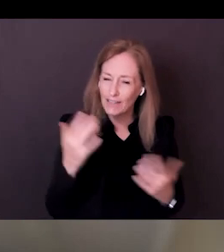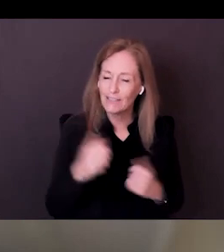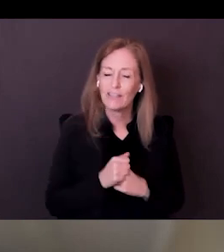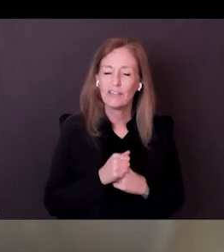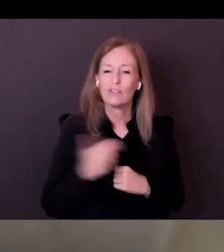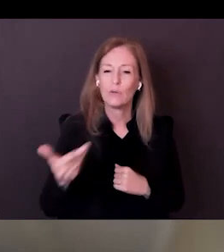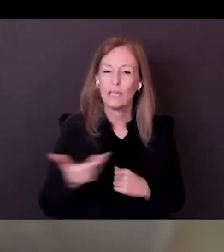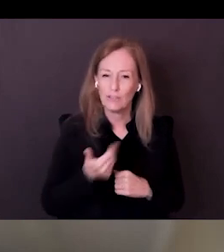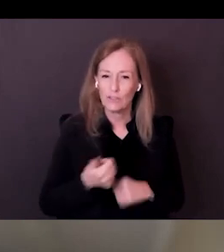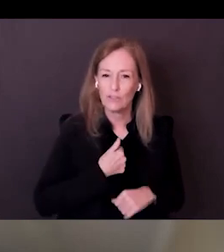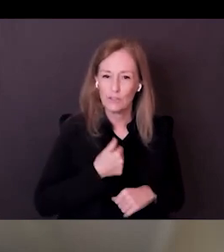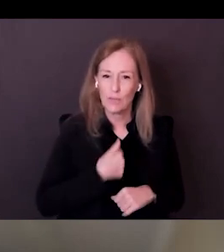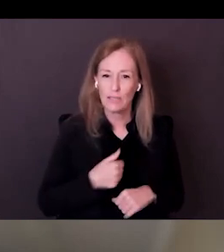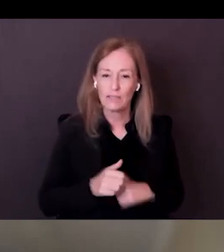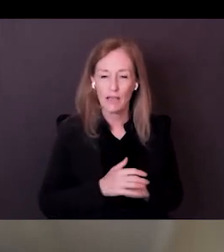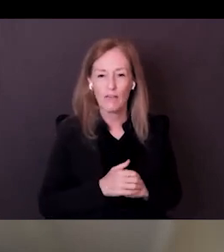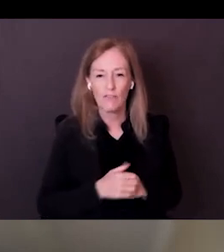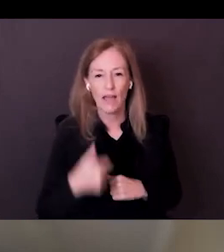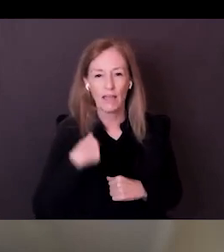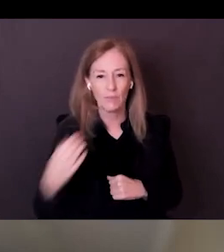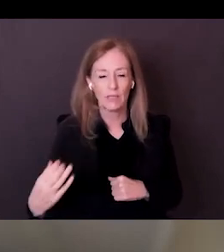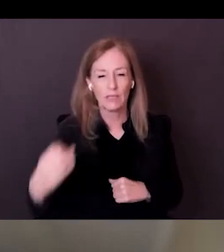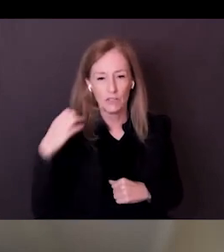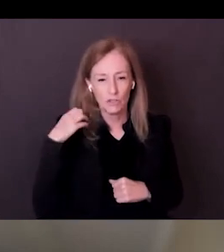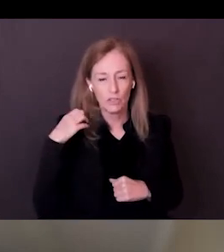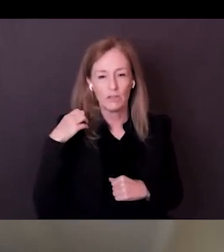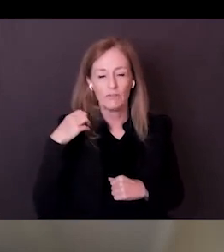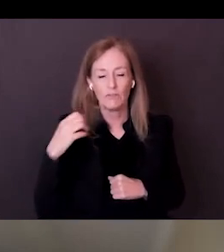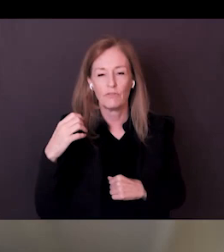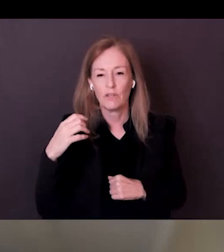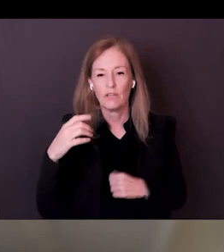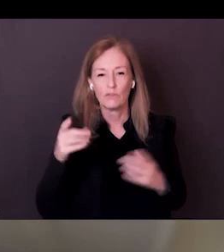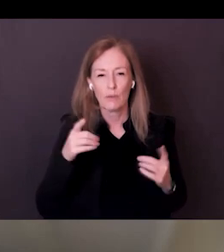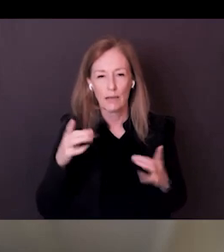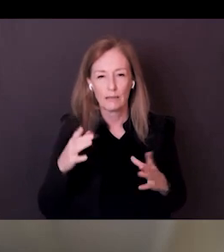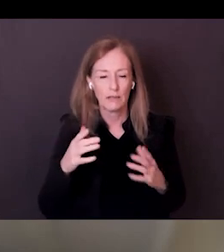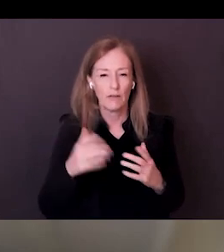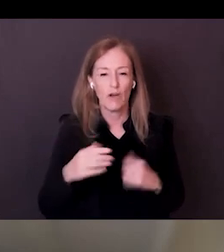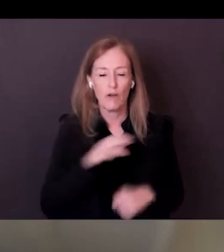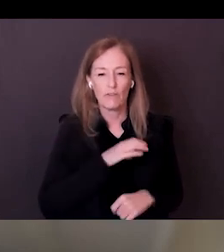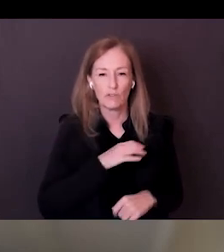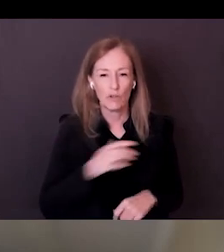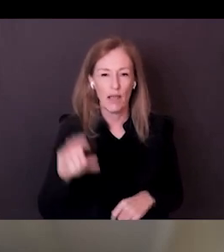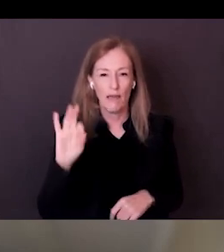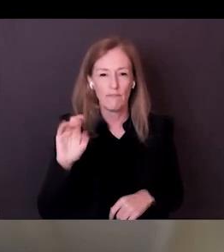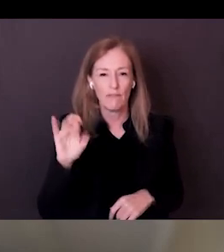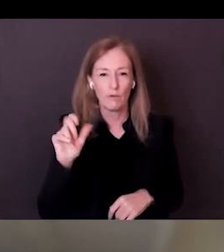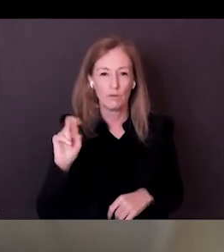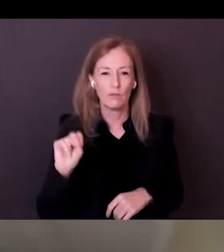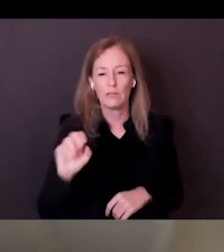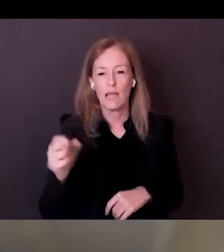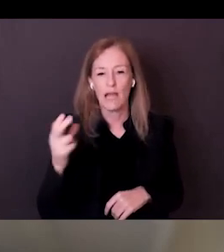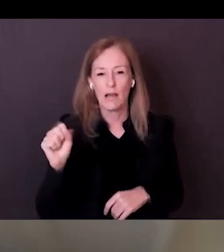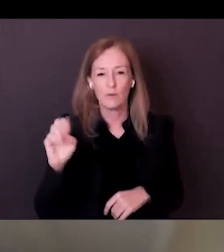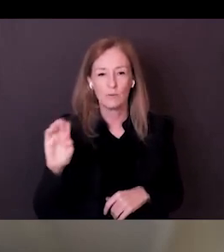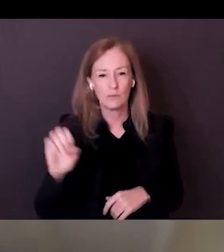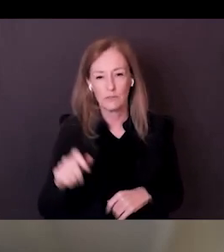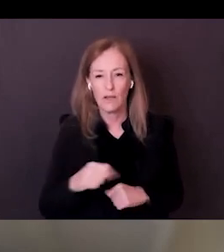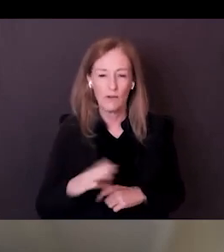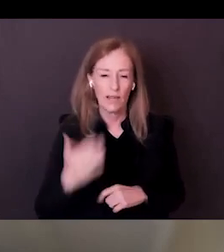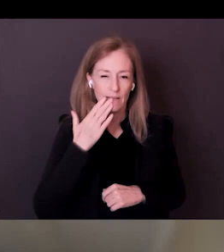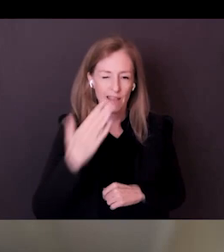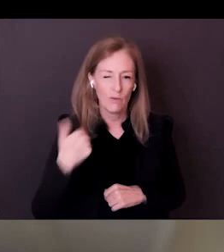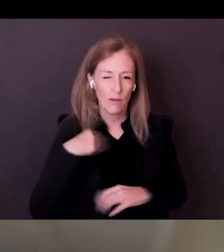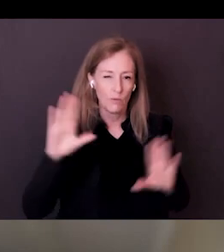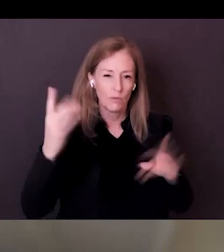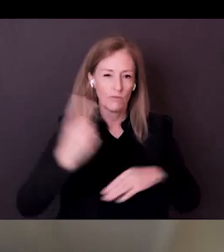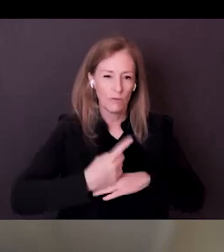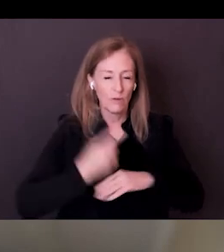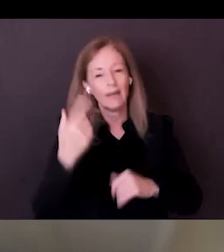CHIEF OFFICER AT FOUNTAIN HOUSE IN NEW YORK CITY. WITH THAT, HAVE A GOOD WEEK.